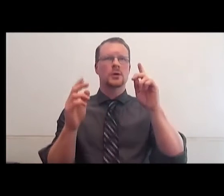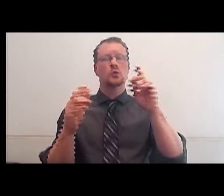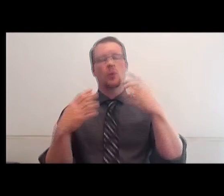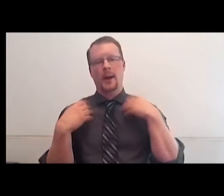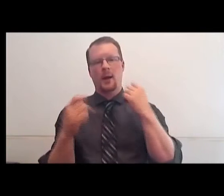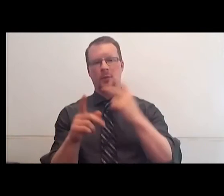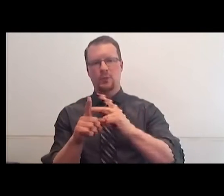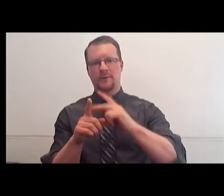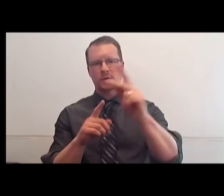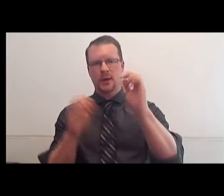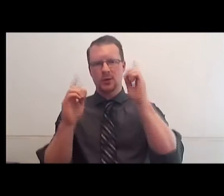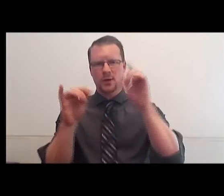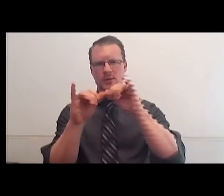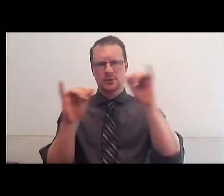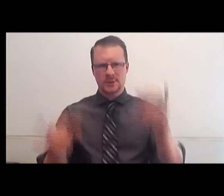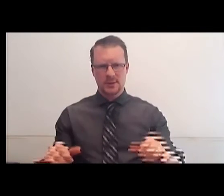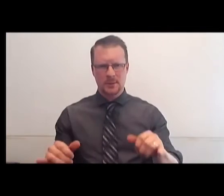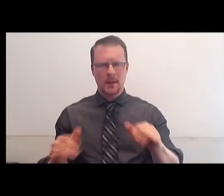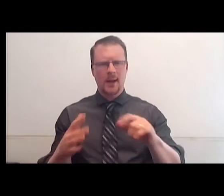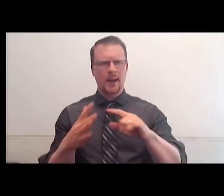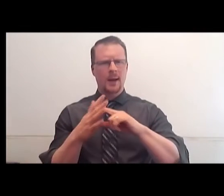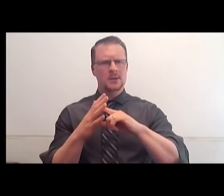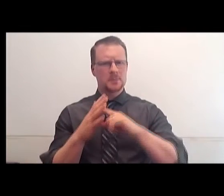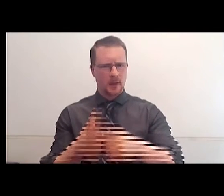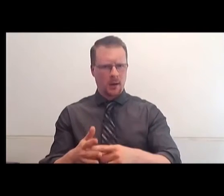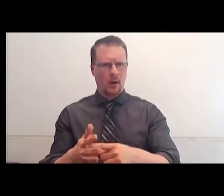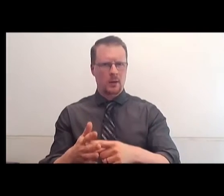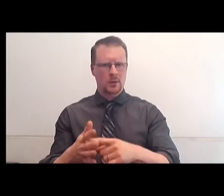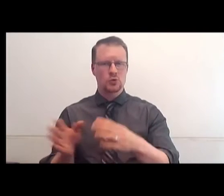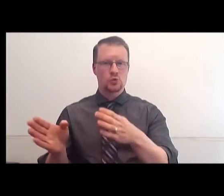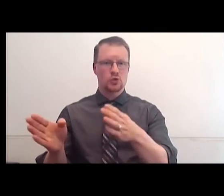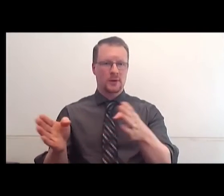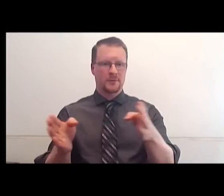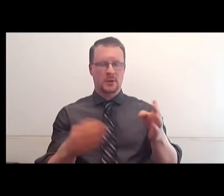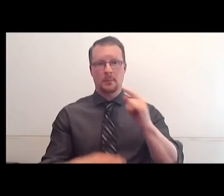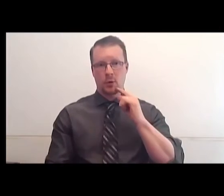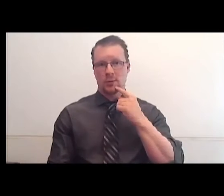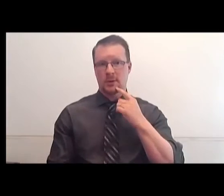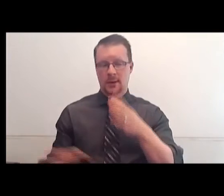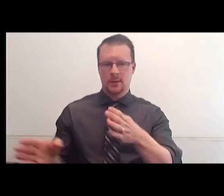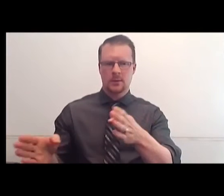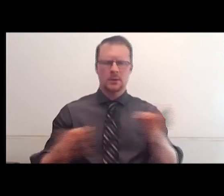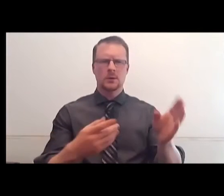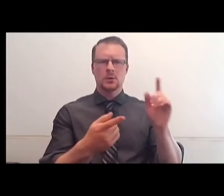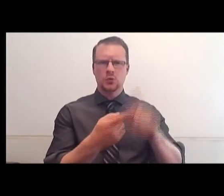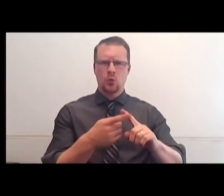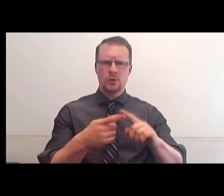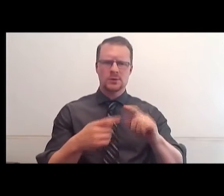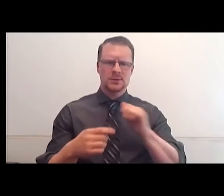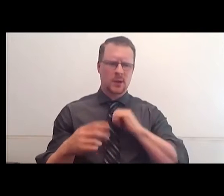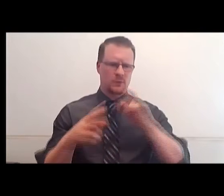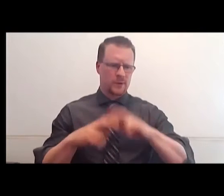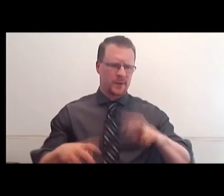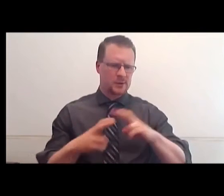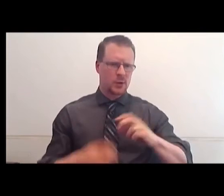I think as a country our health professional education system has begun to shift markedly